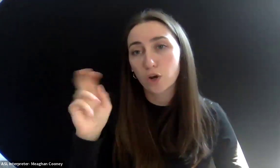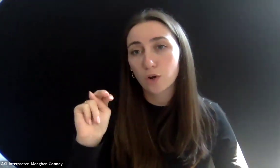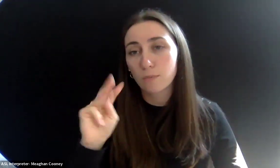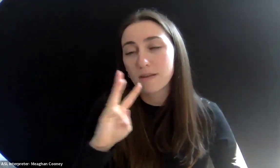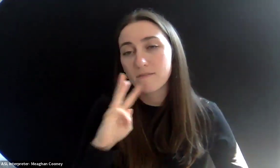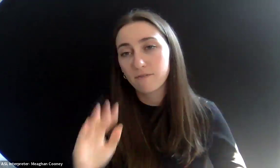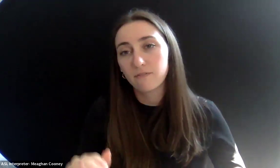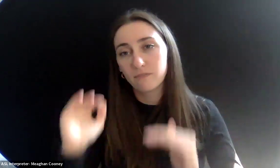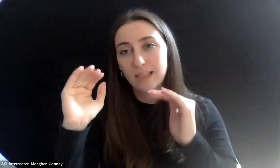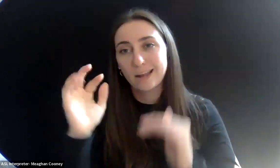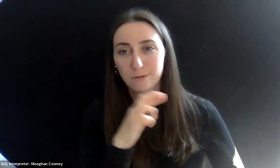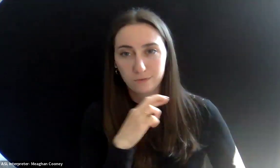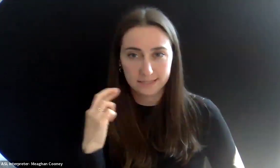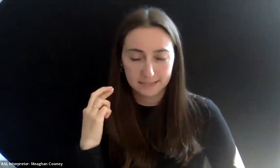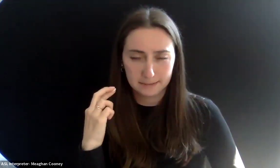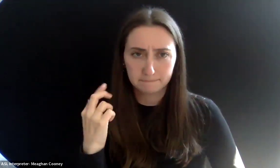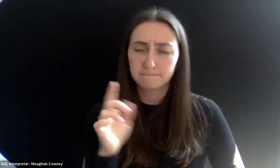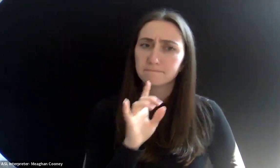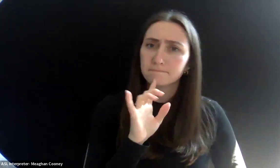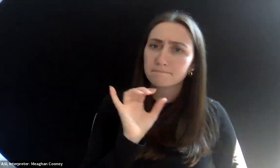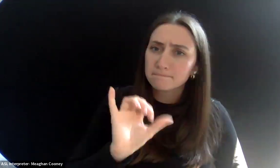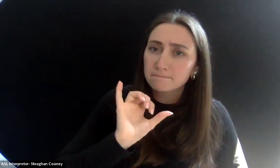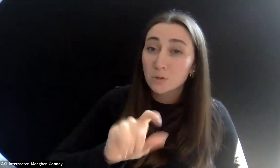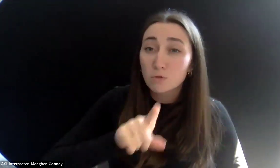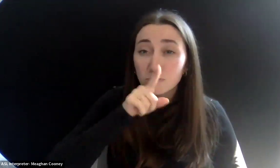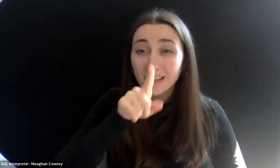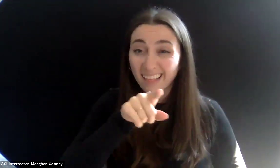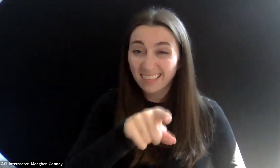So we thought that this really supports and reiterates the need